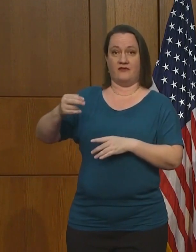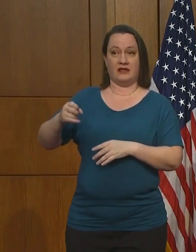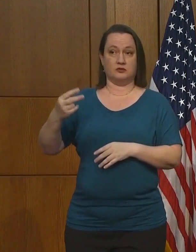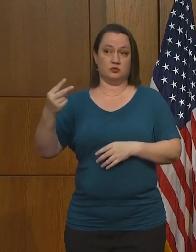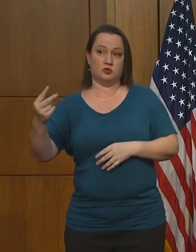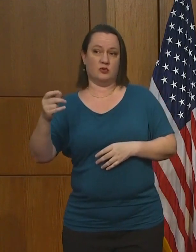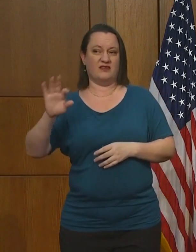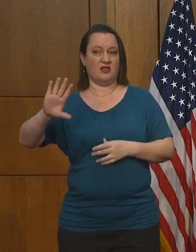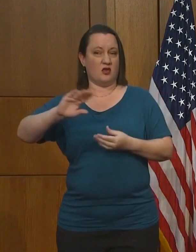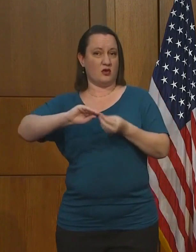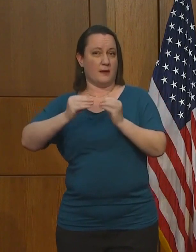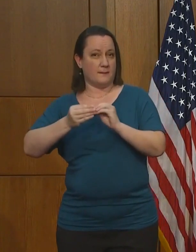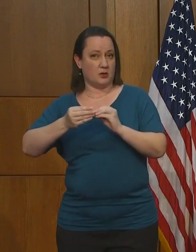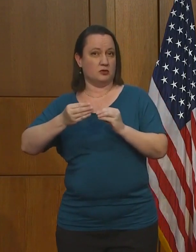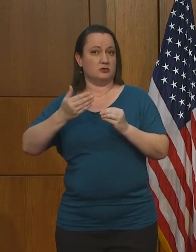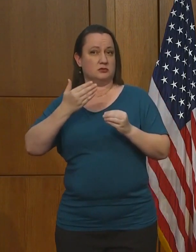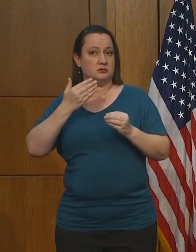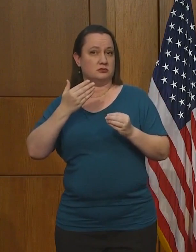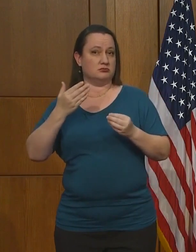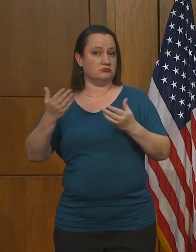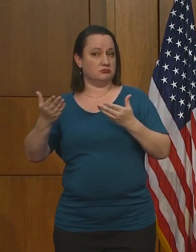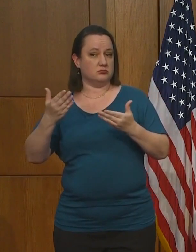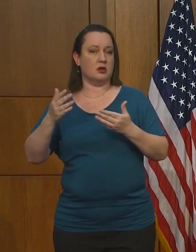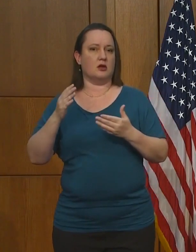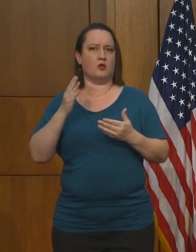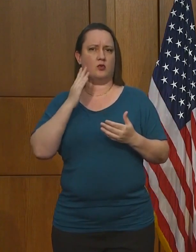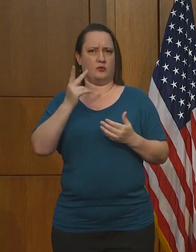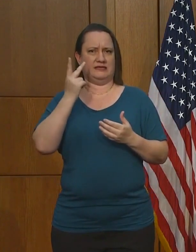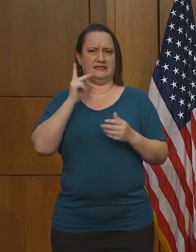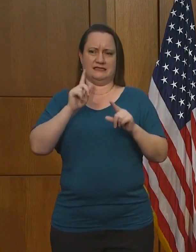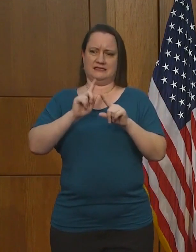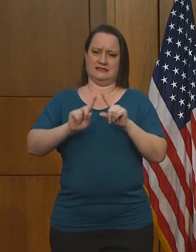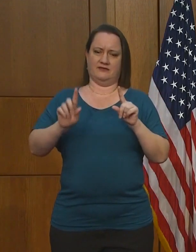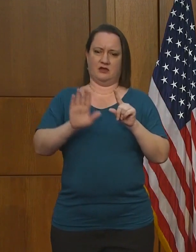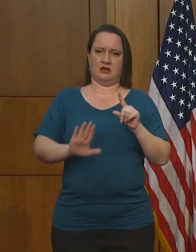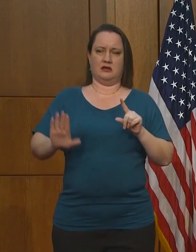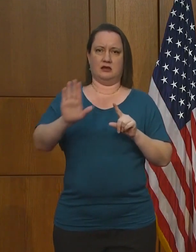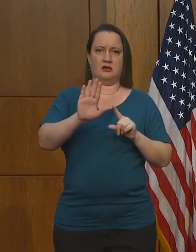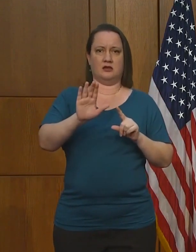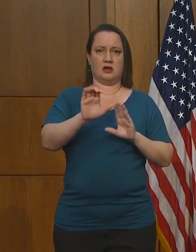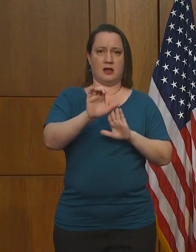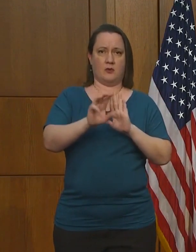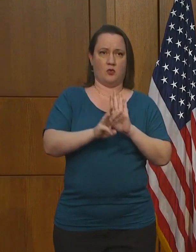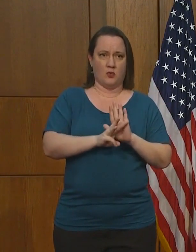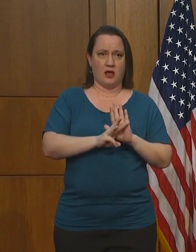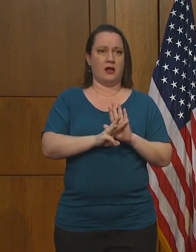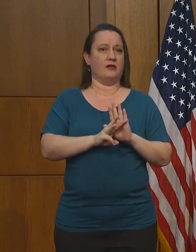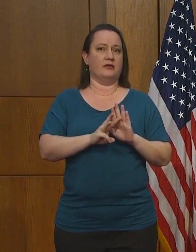ALLOWED TO GO INTO FACE TO IF NUMBERS- ALLOW FOR THAT WE'RE